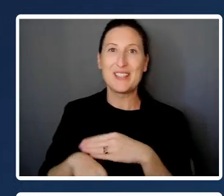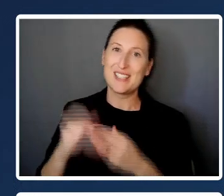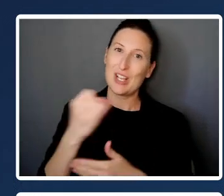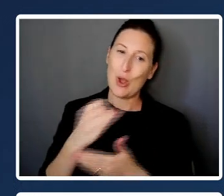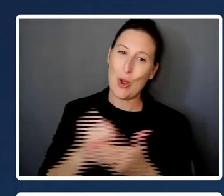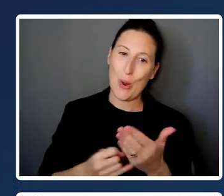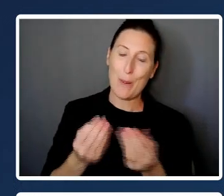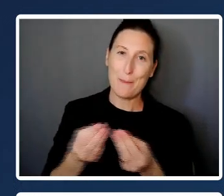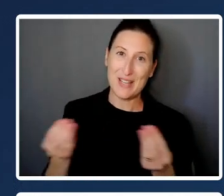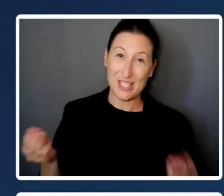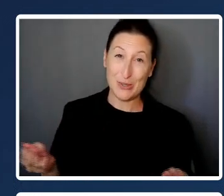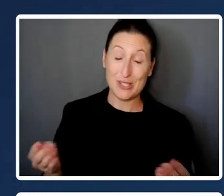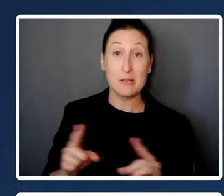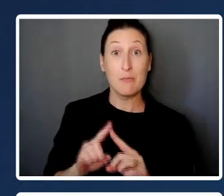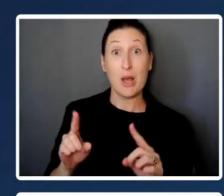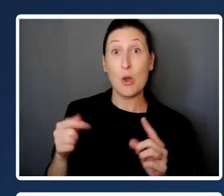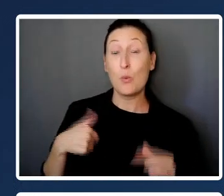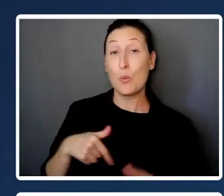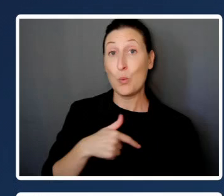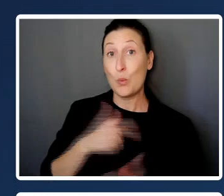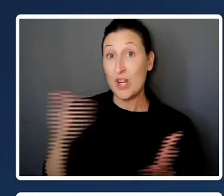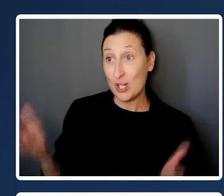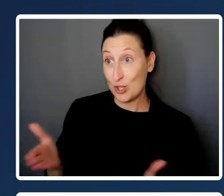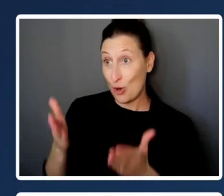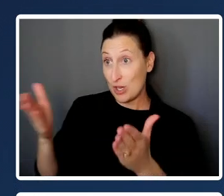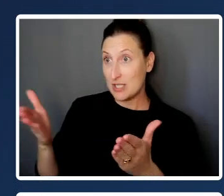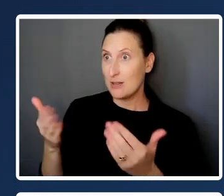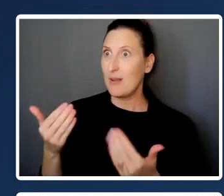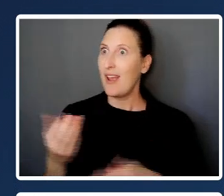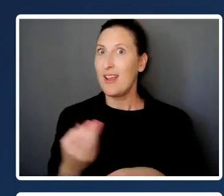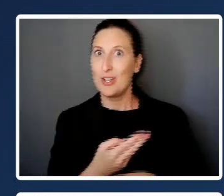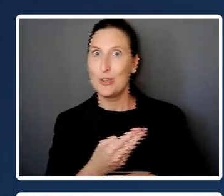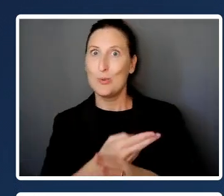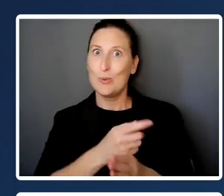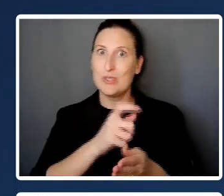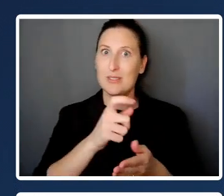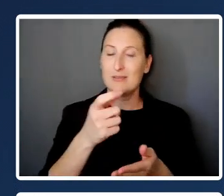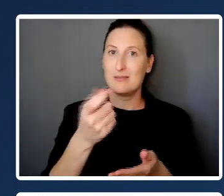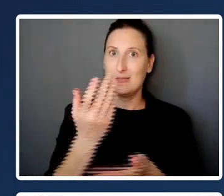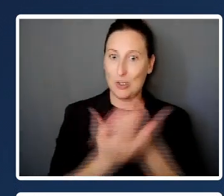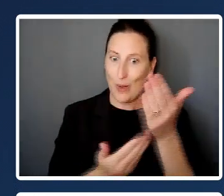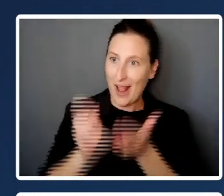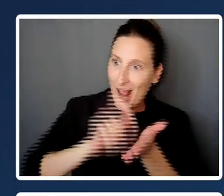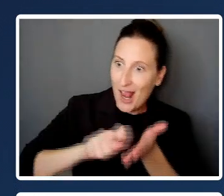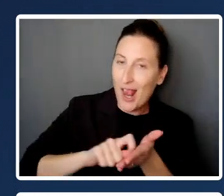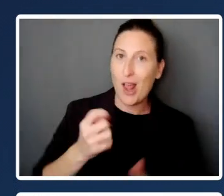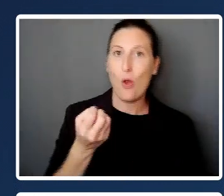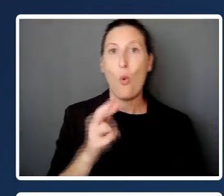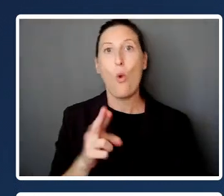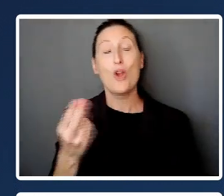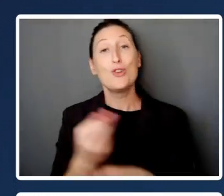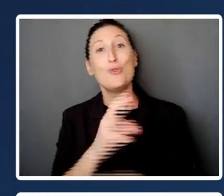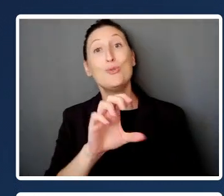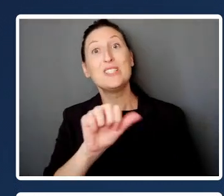branch out into digital platforms like Canva to create design. So, they worked so hard on these